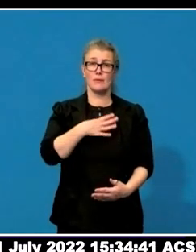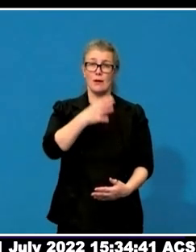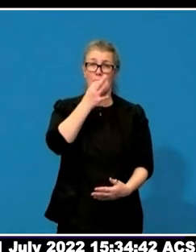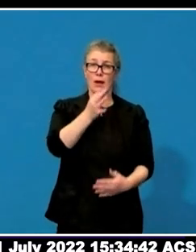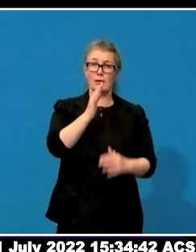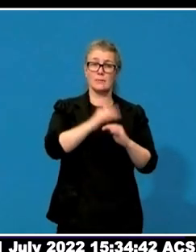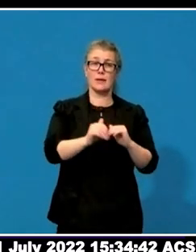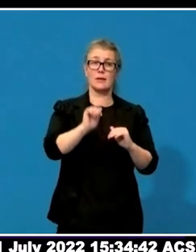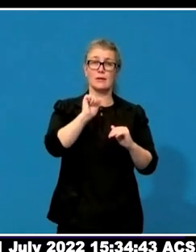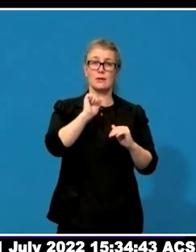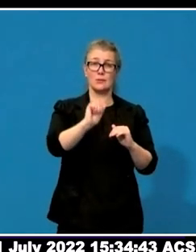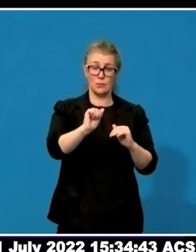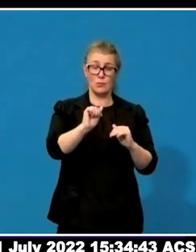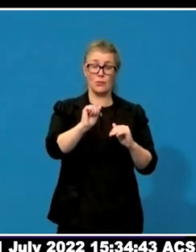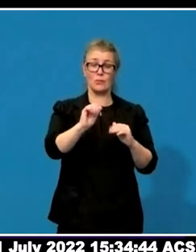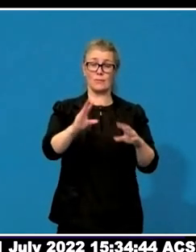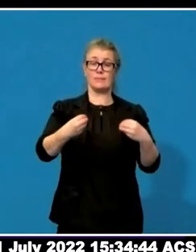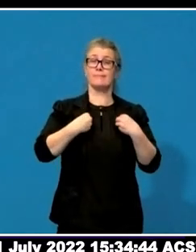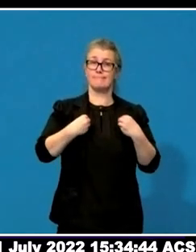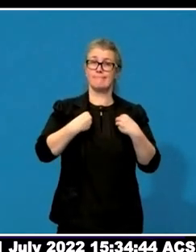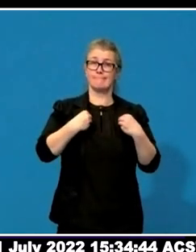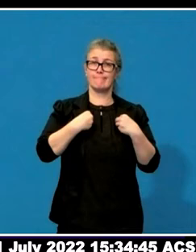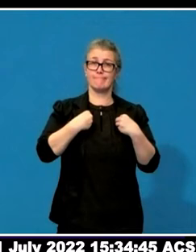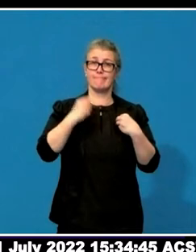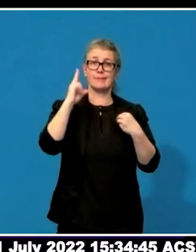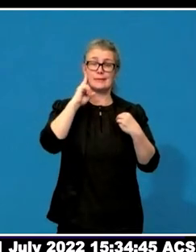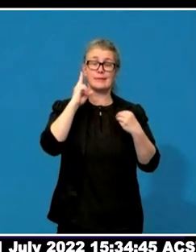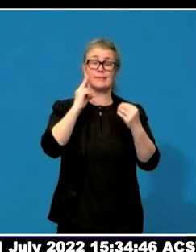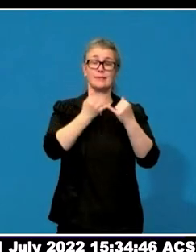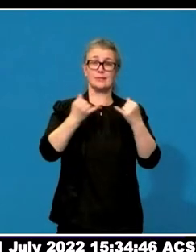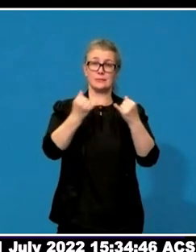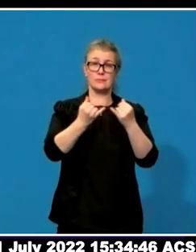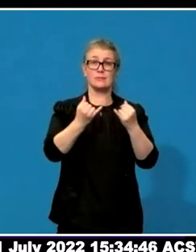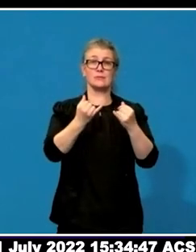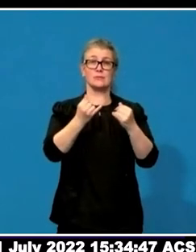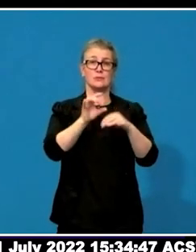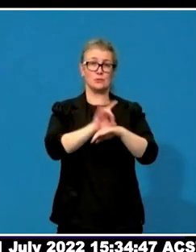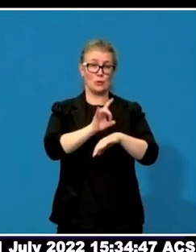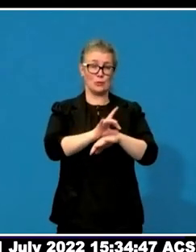Consultancy. You were -- Yes. MR GRIFFIN: You are a sole trader?